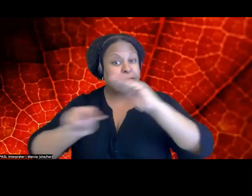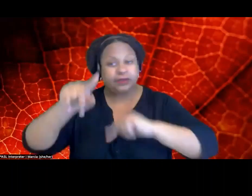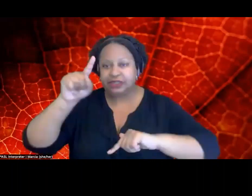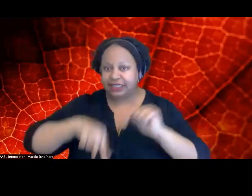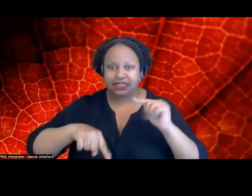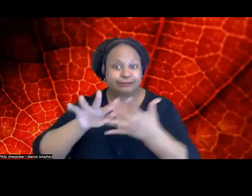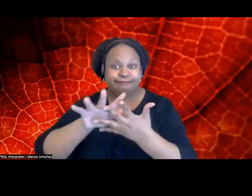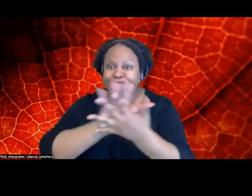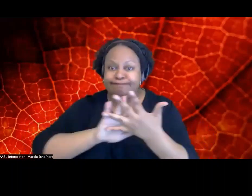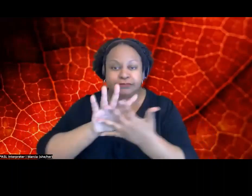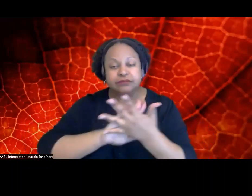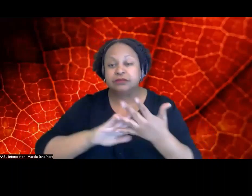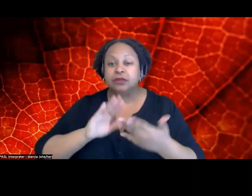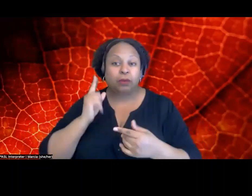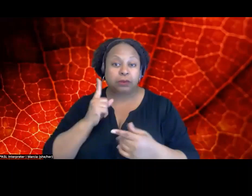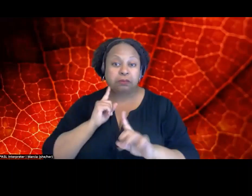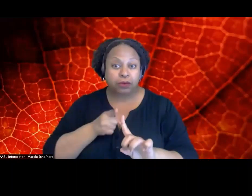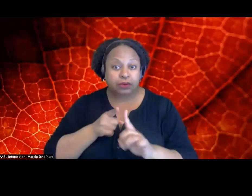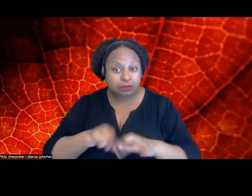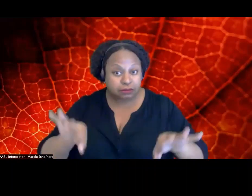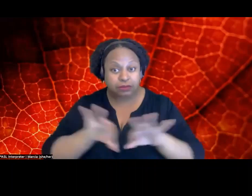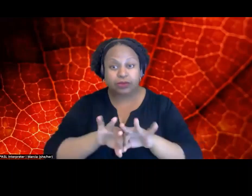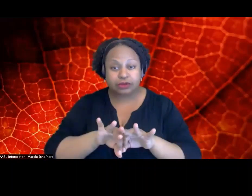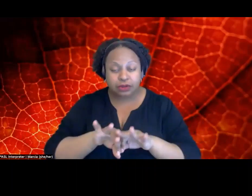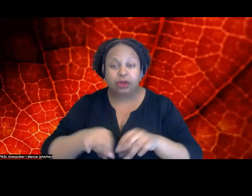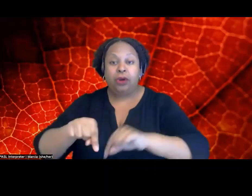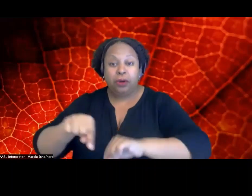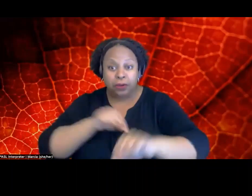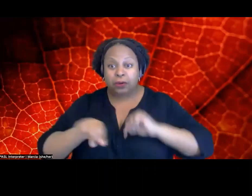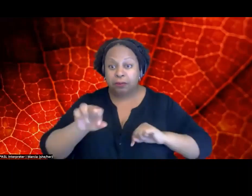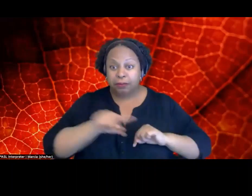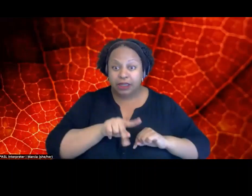We will not return to how we once knew it.